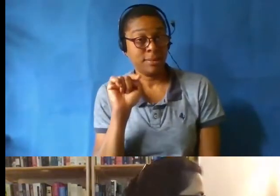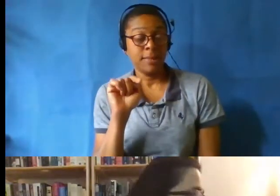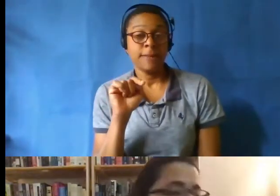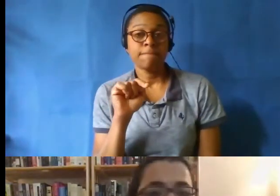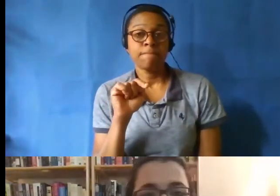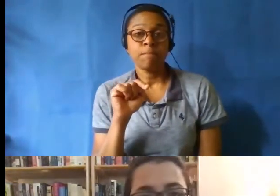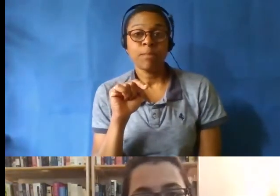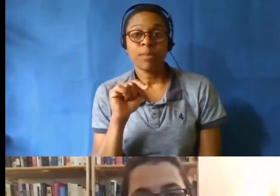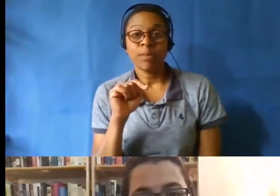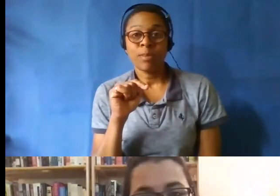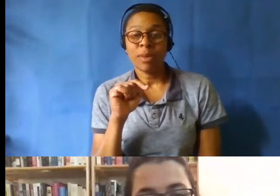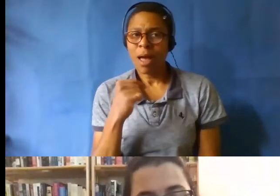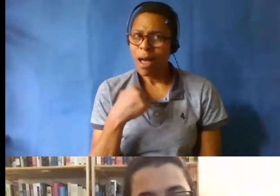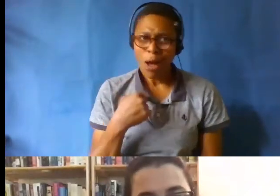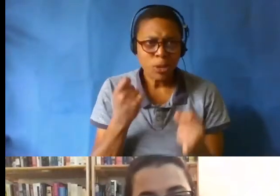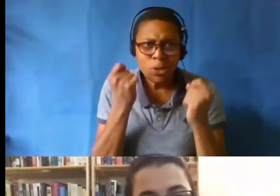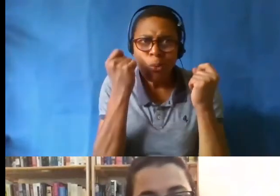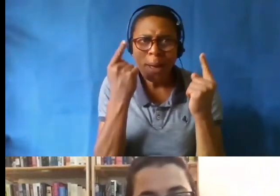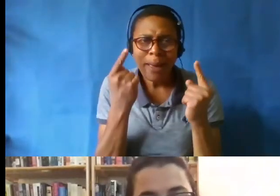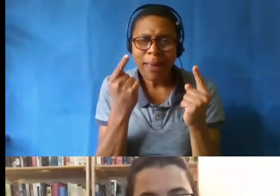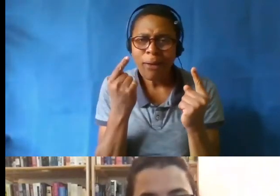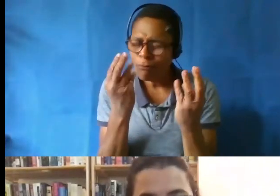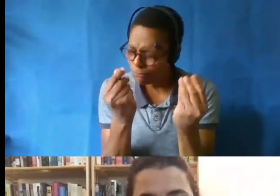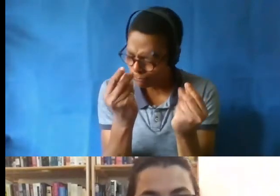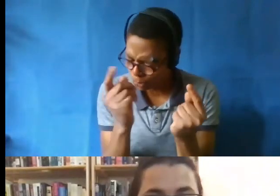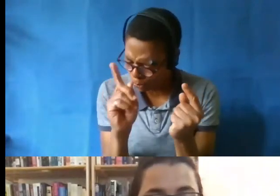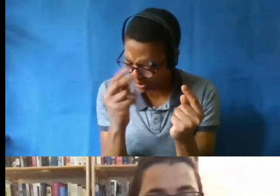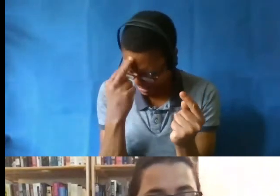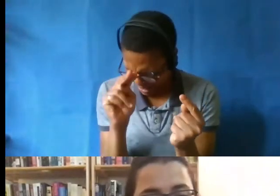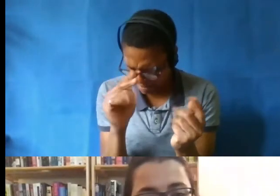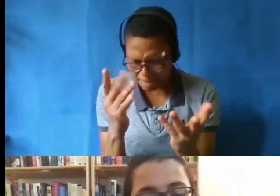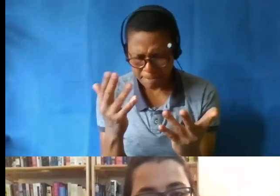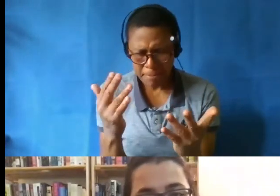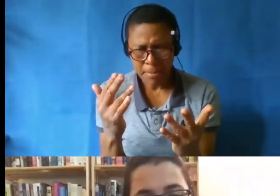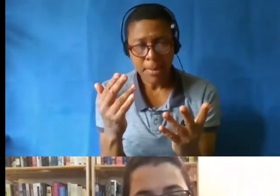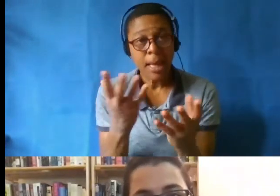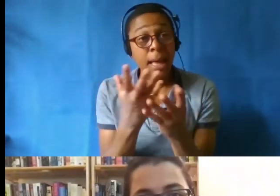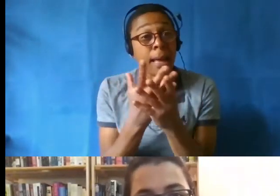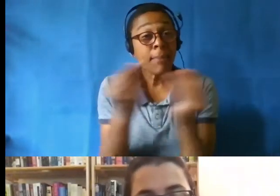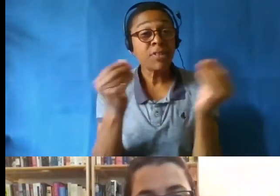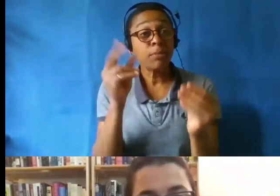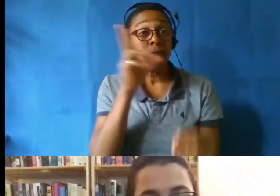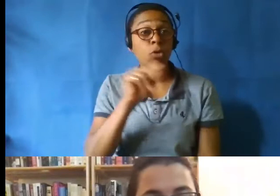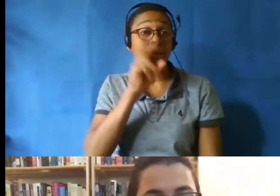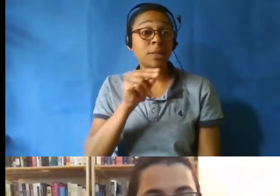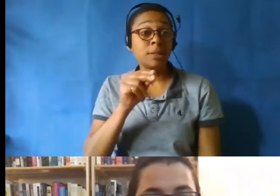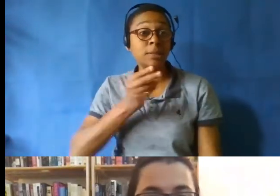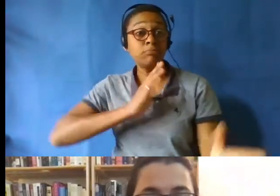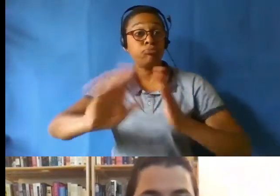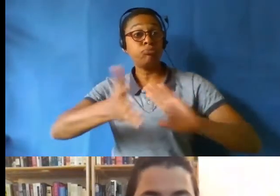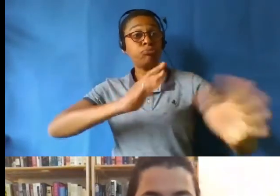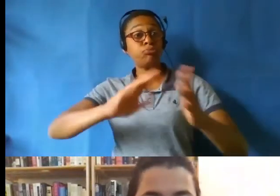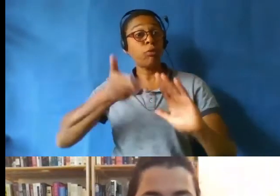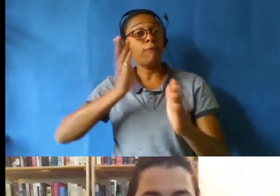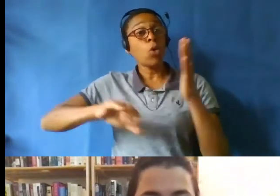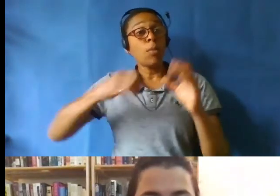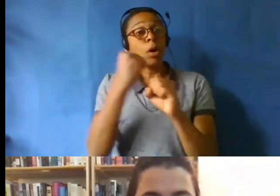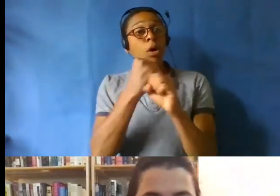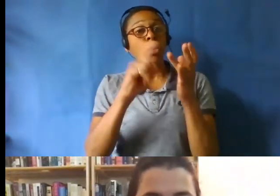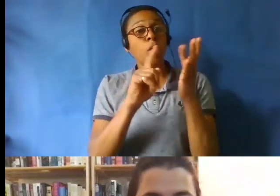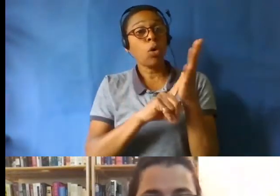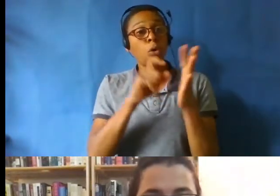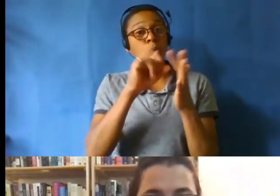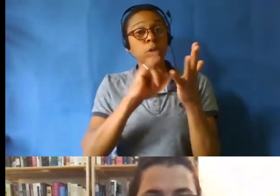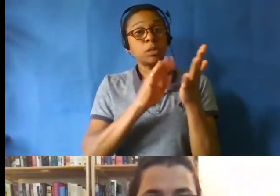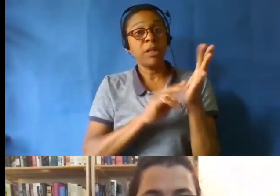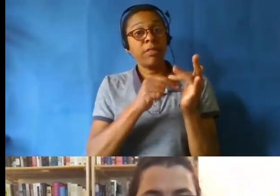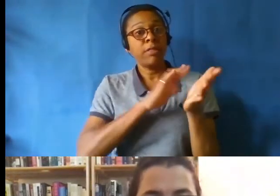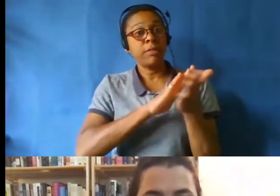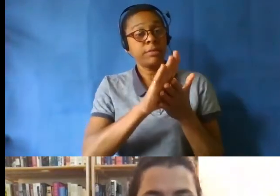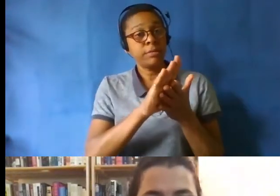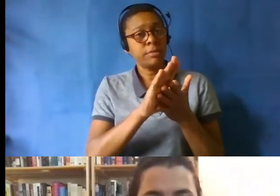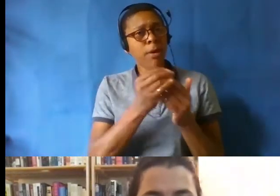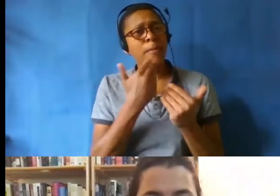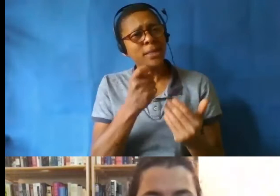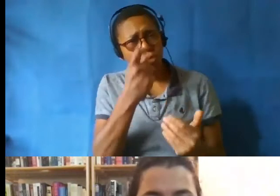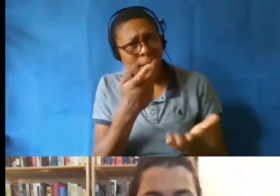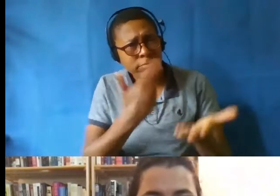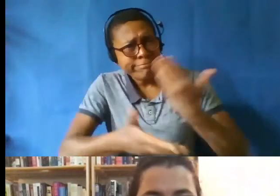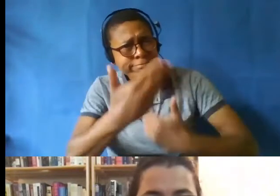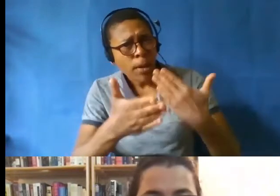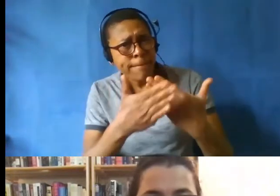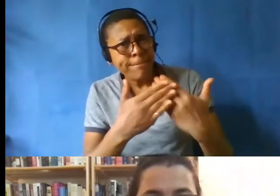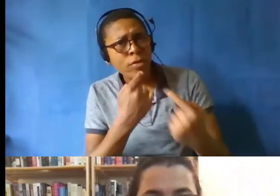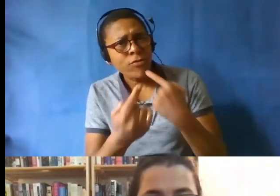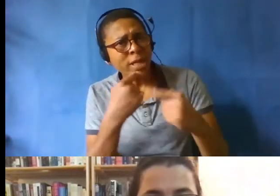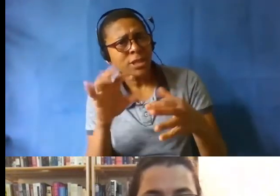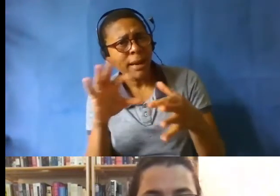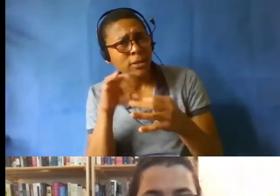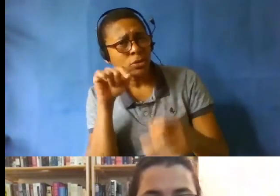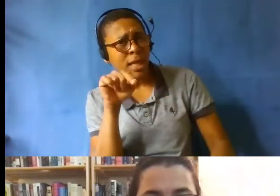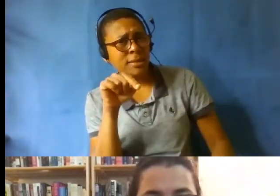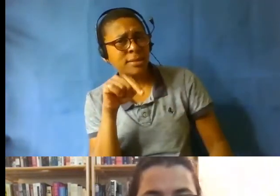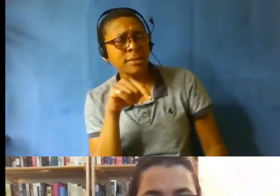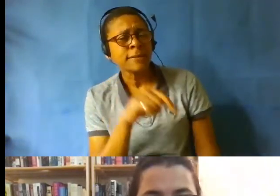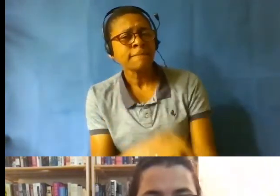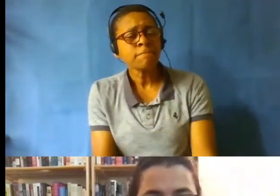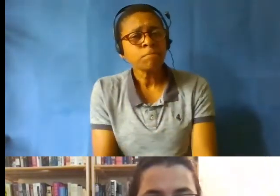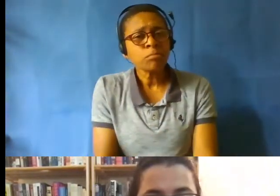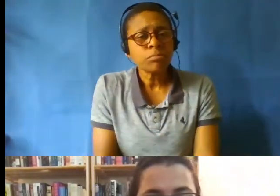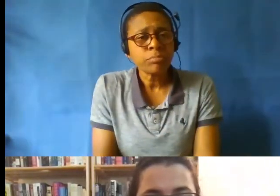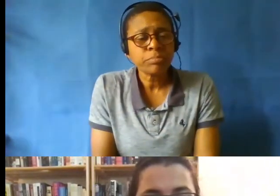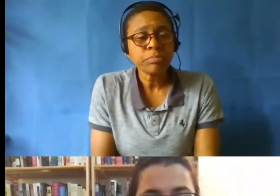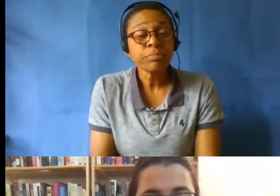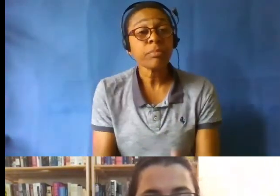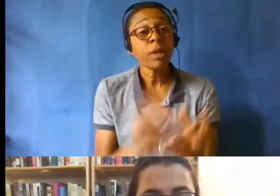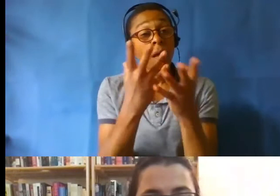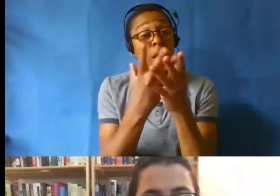actually aware of it but it seems like really, what was it invisible voices, the Goldsmith's text